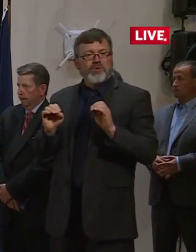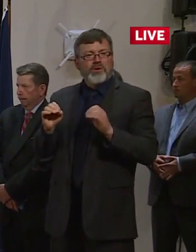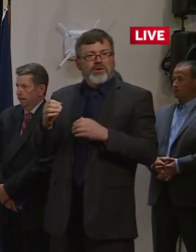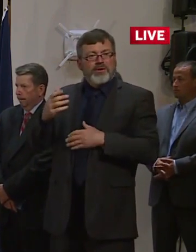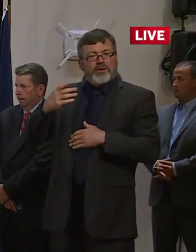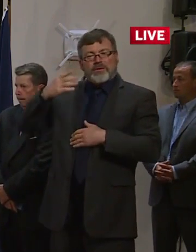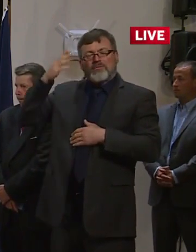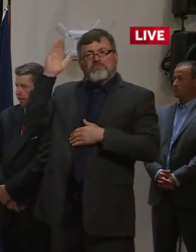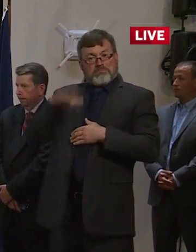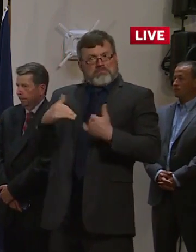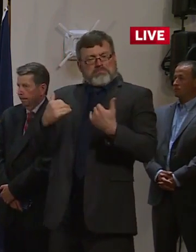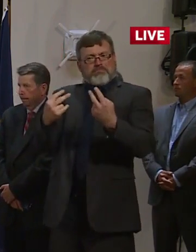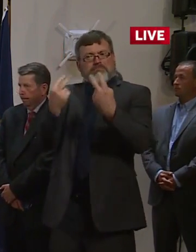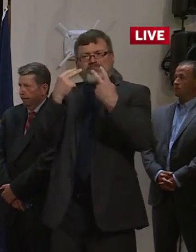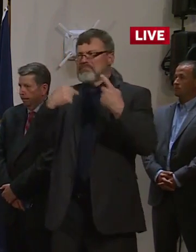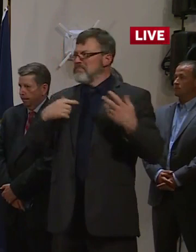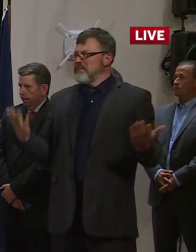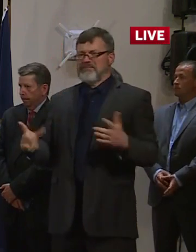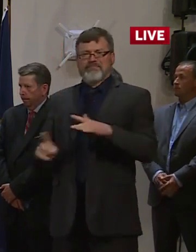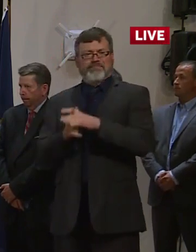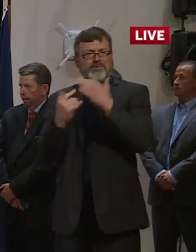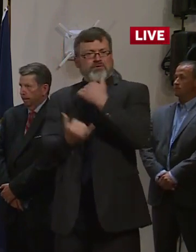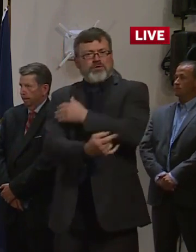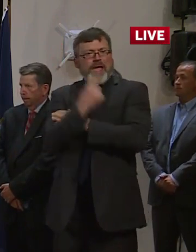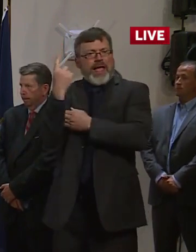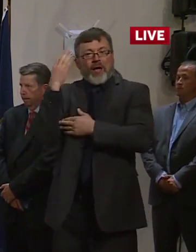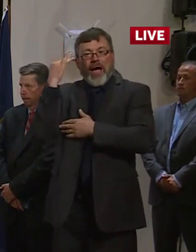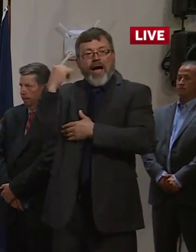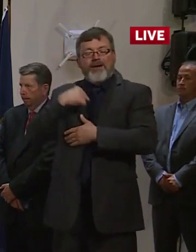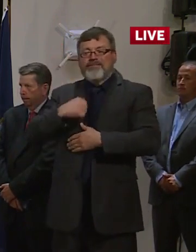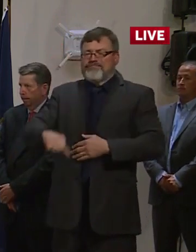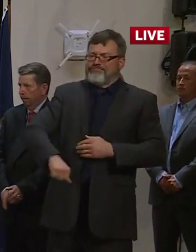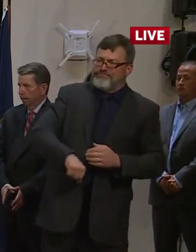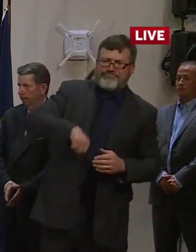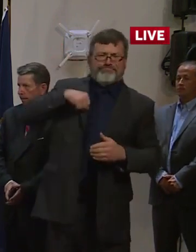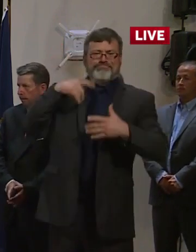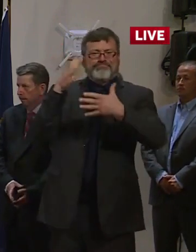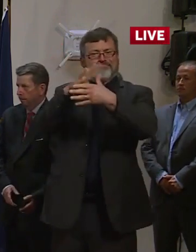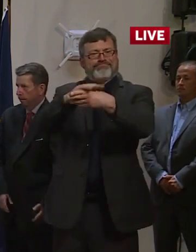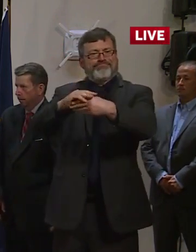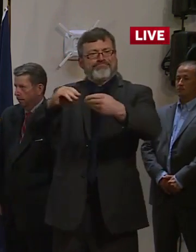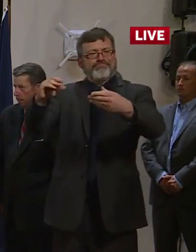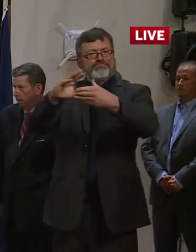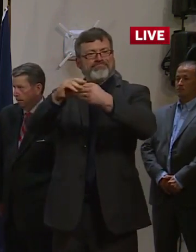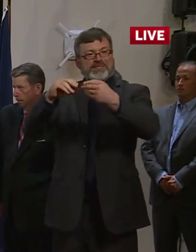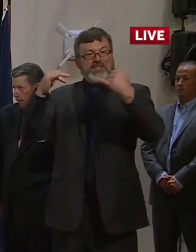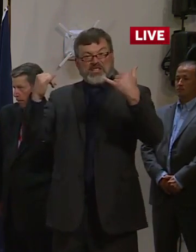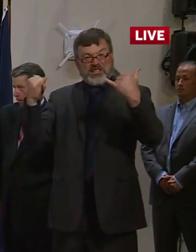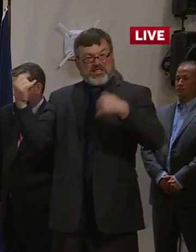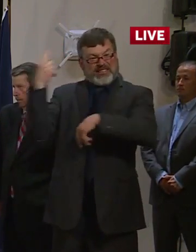OTHER THAN THE OCCASIONAL MAPLE CREAMY. WHICH RINGS ME TO WHY WE ARE HERE THIS MORNG.IN